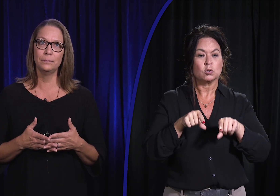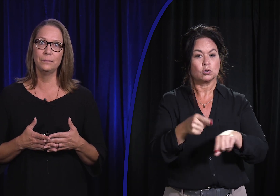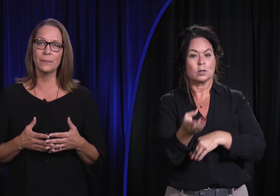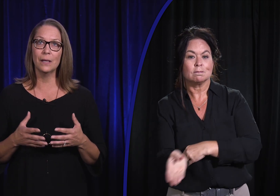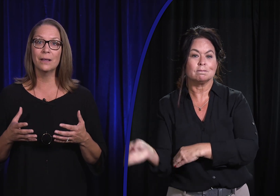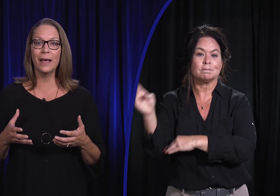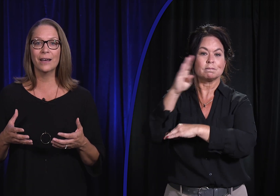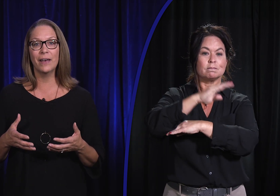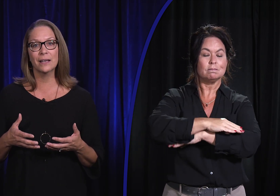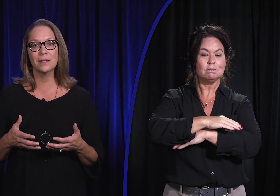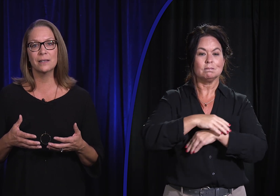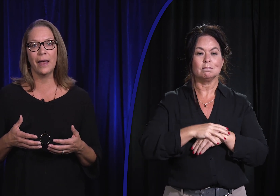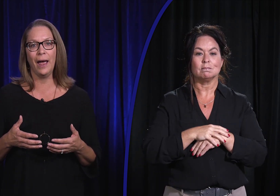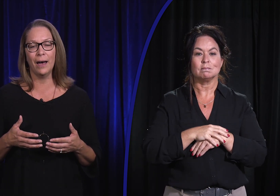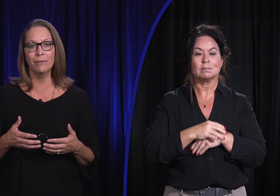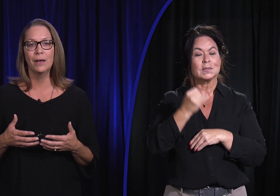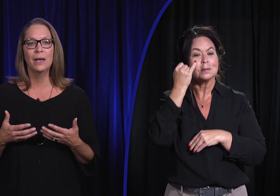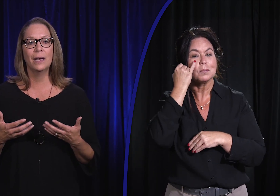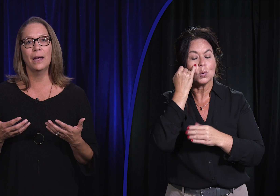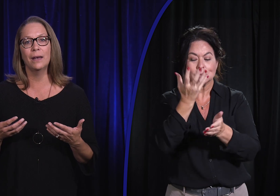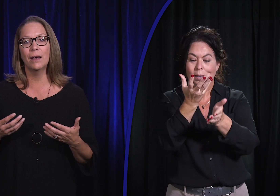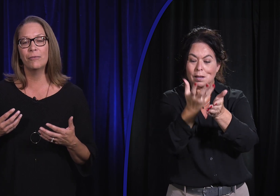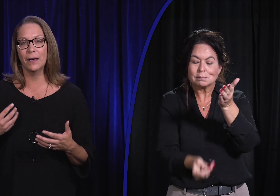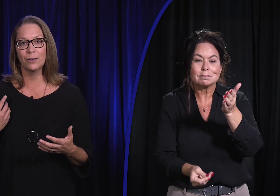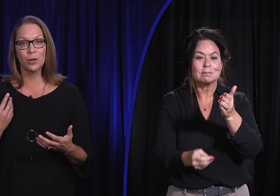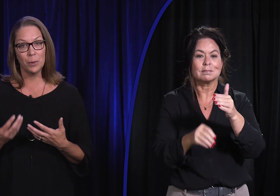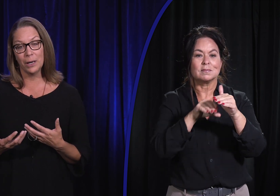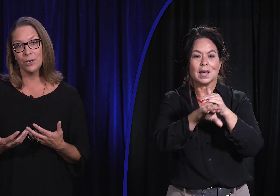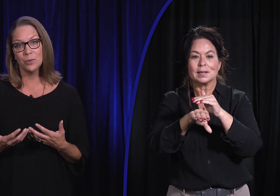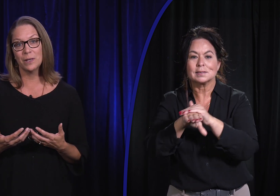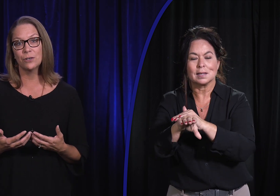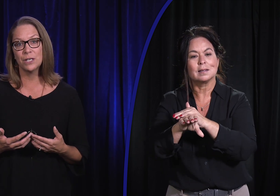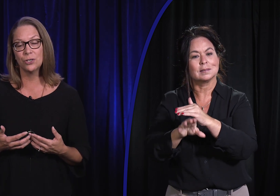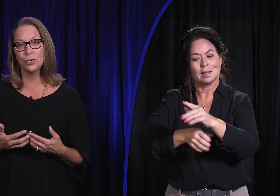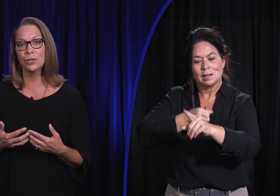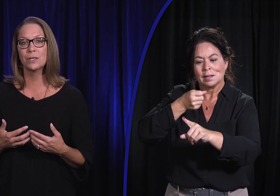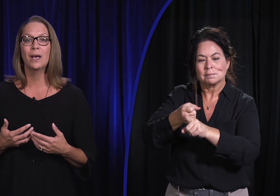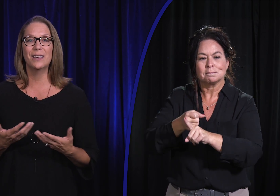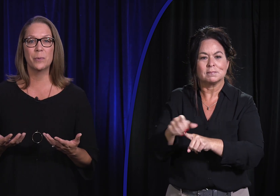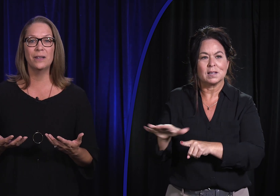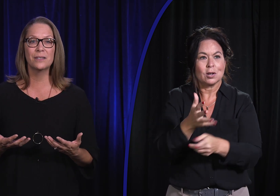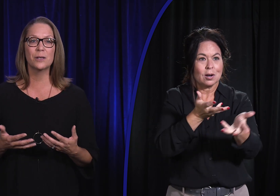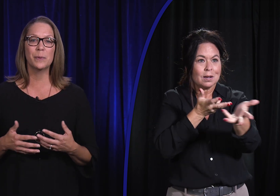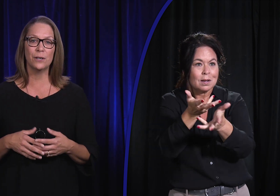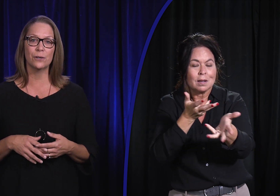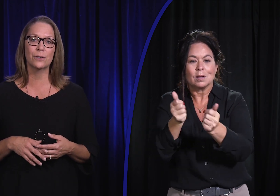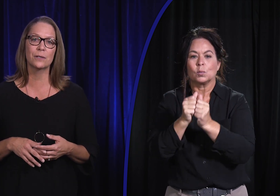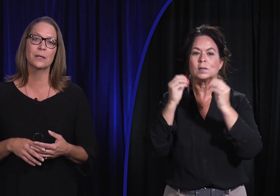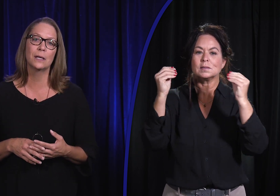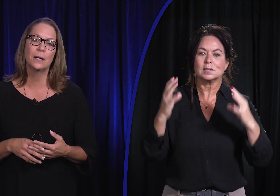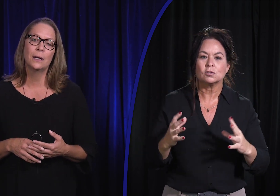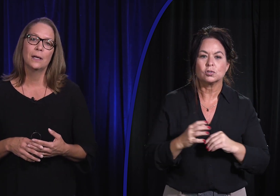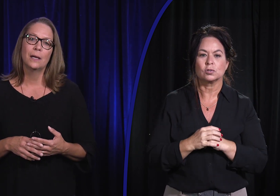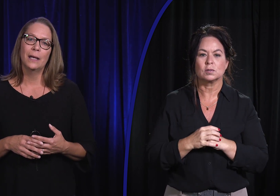The lack of access they have can affect their communication with their teachers as well as their peers.